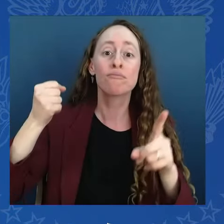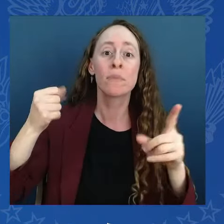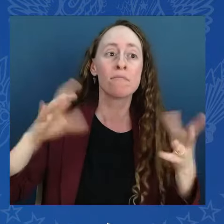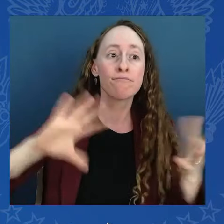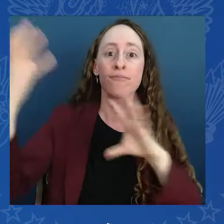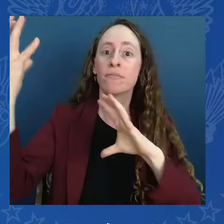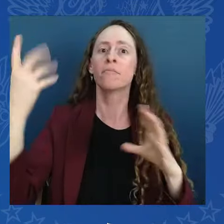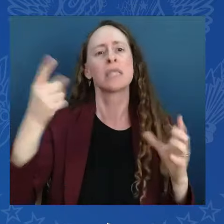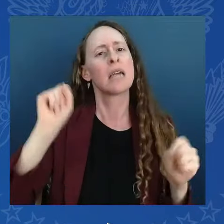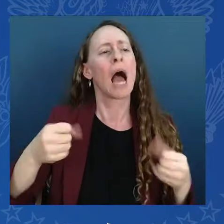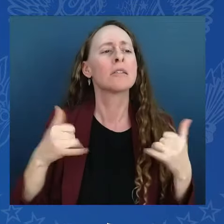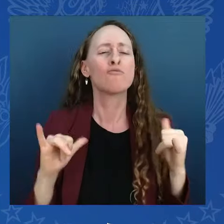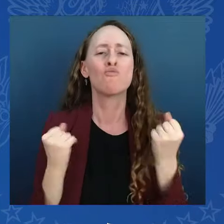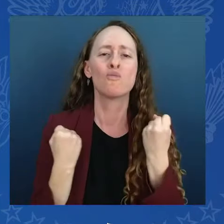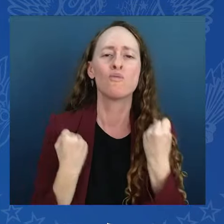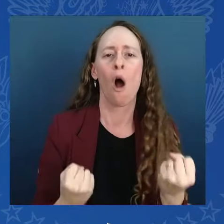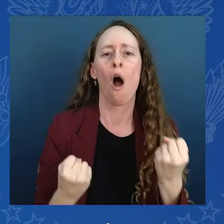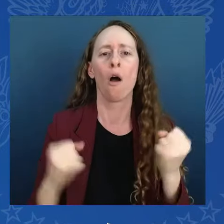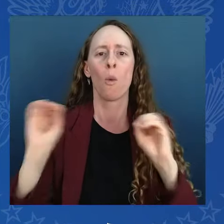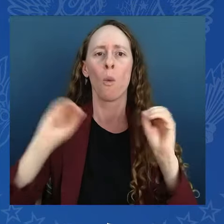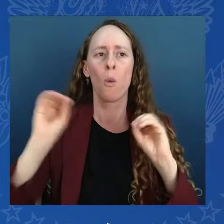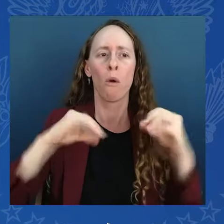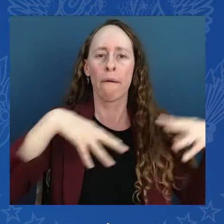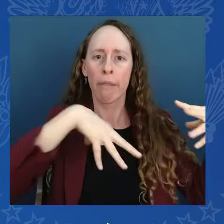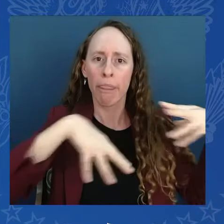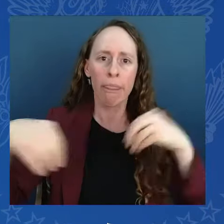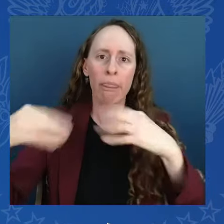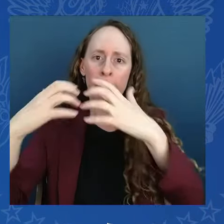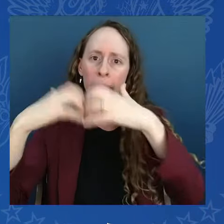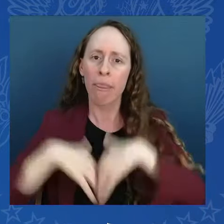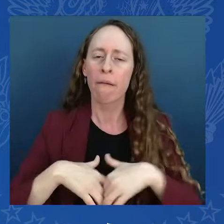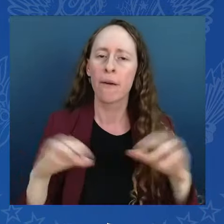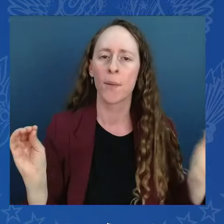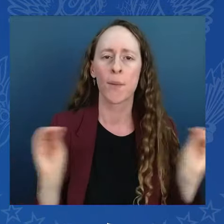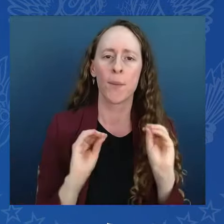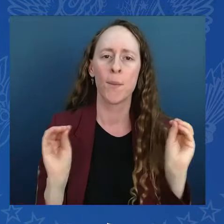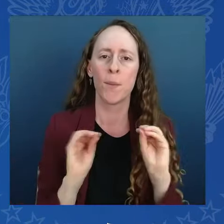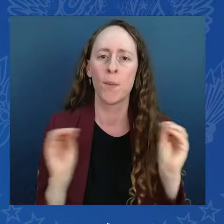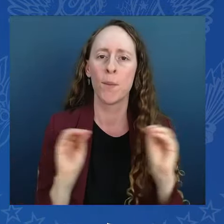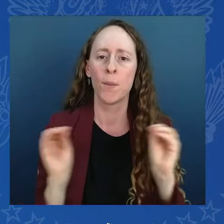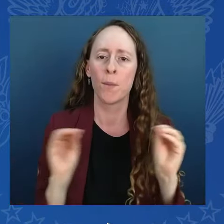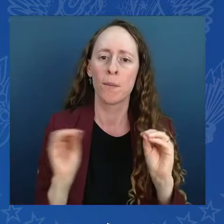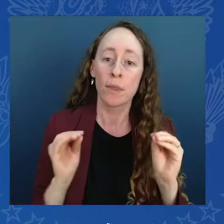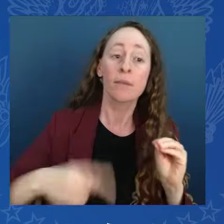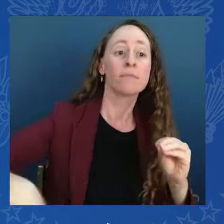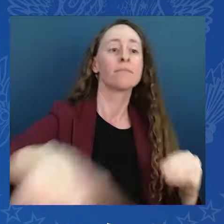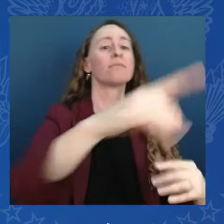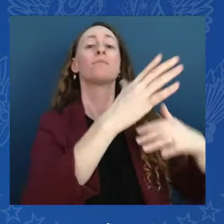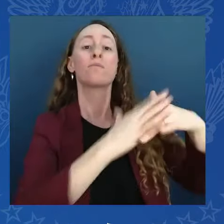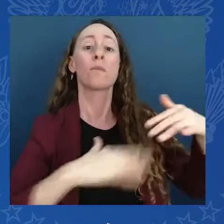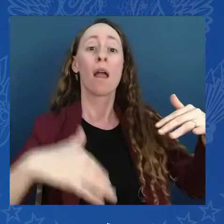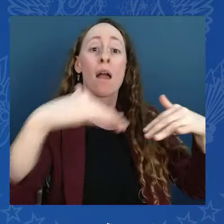We're improving water systems on Tribal lands, where nearly half the population still lacks clean water.